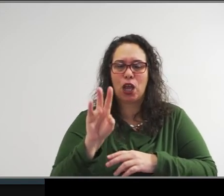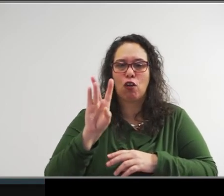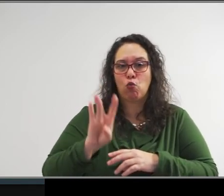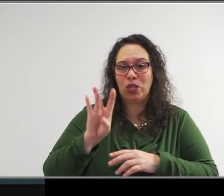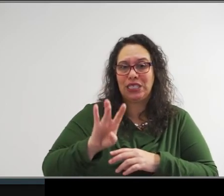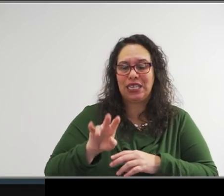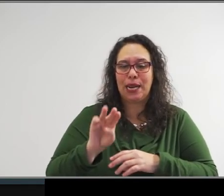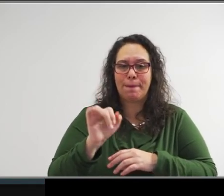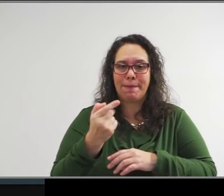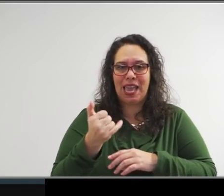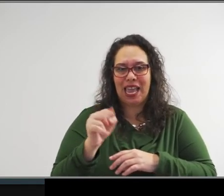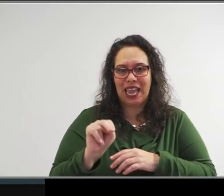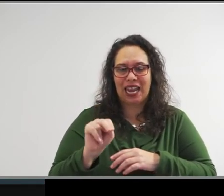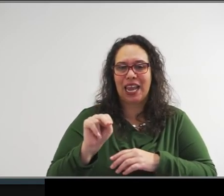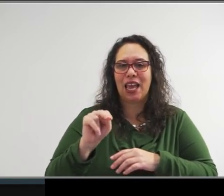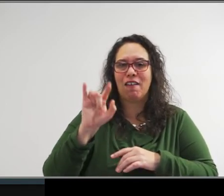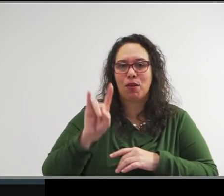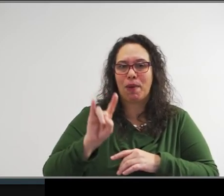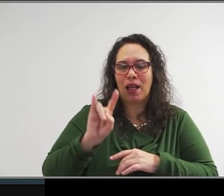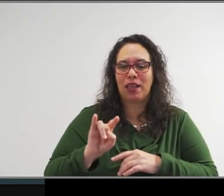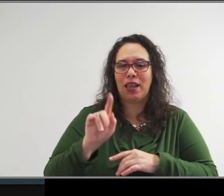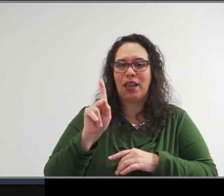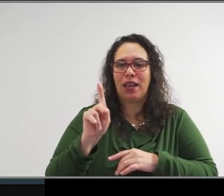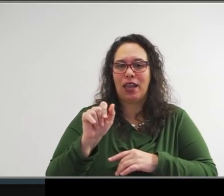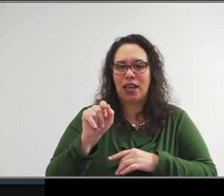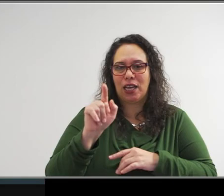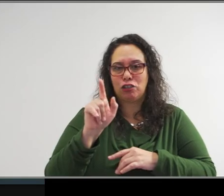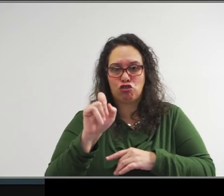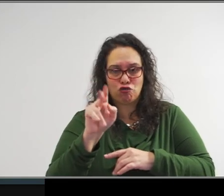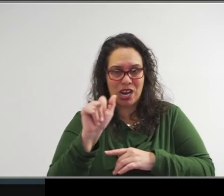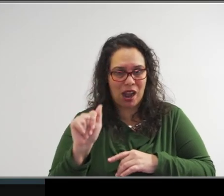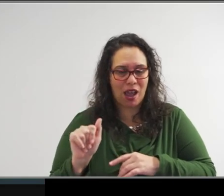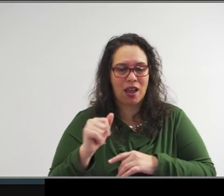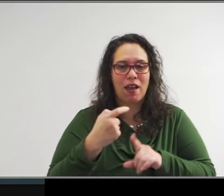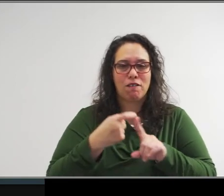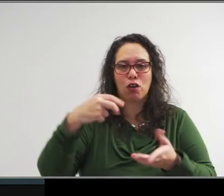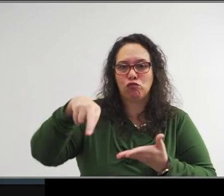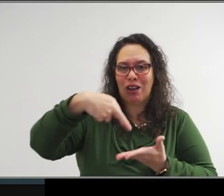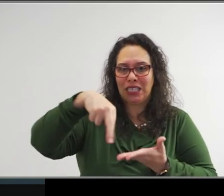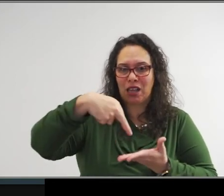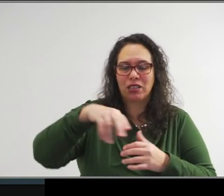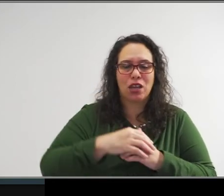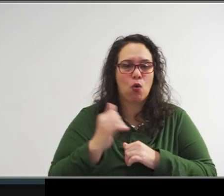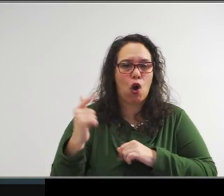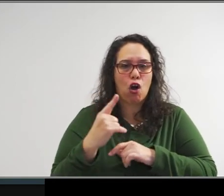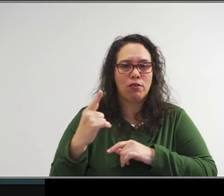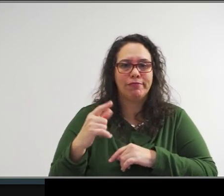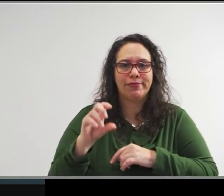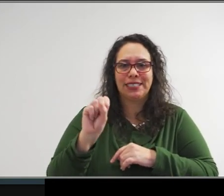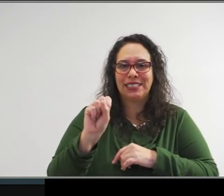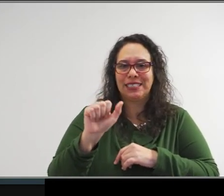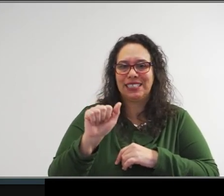from Polly Katrina, Doyle Jacobson from Renaissance who all were a part of the SABLE convening representing